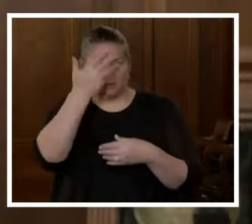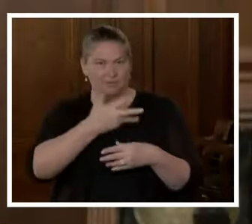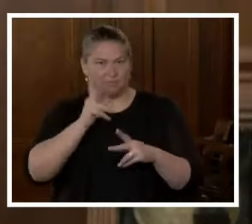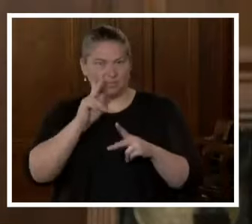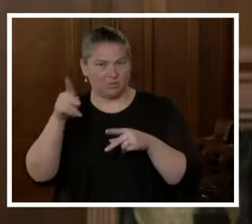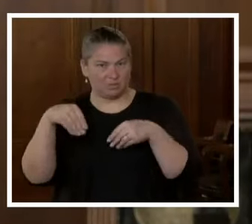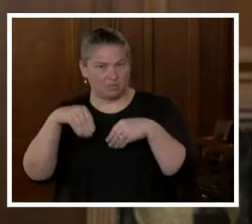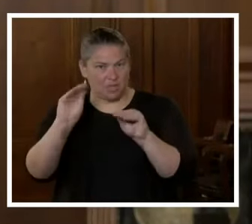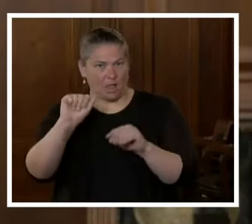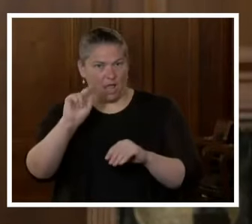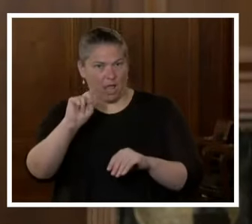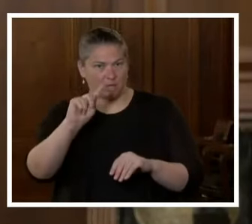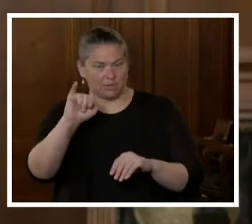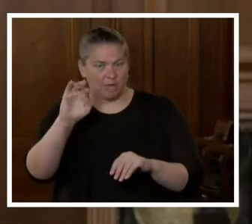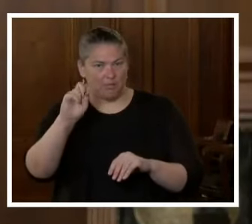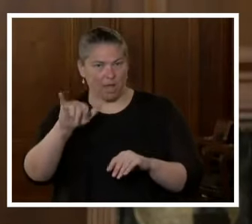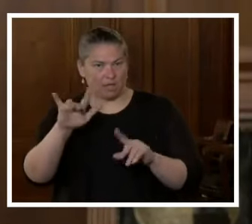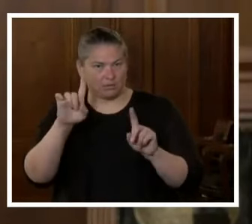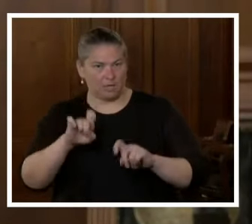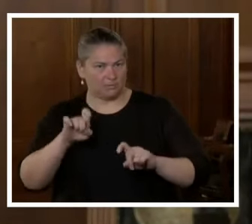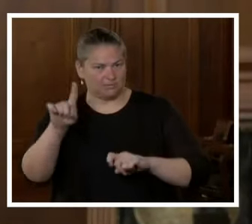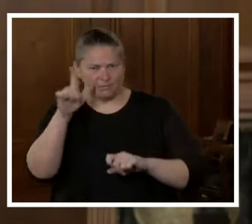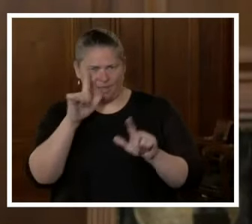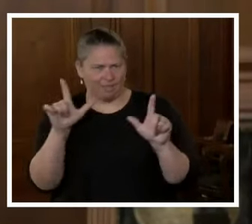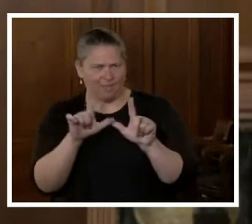QUESTION, BUT NOW TODAY I'D SAY